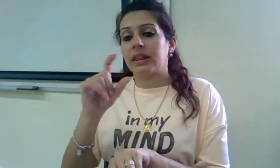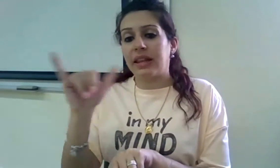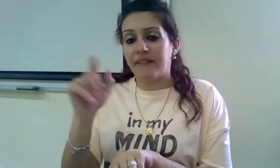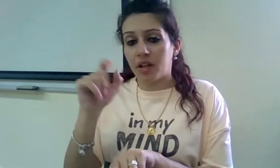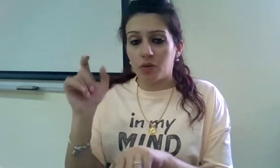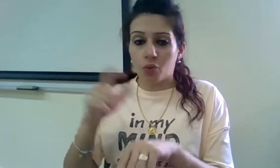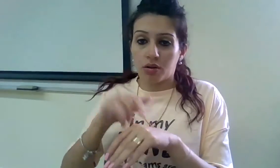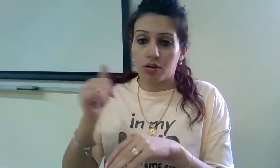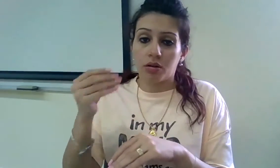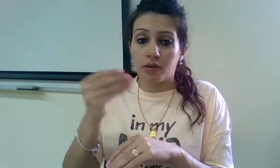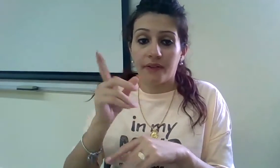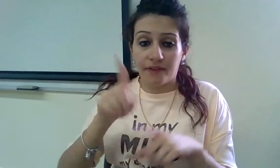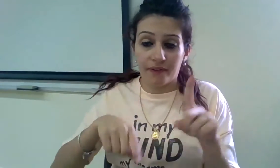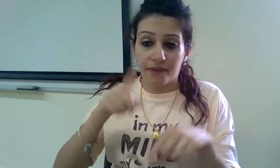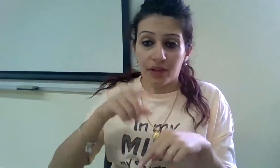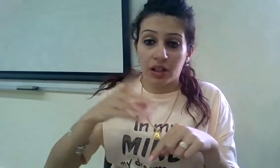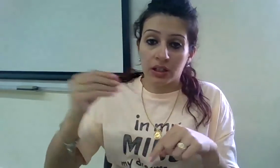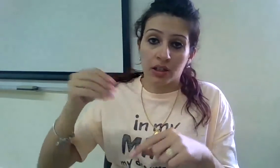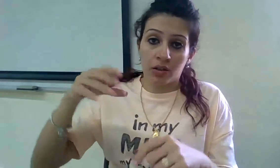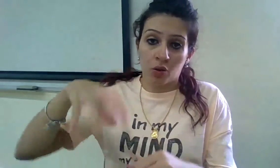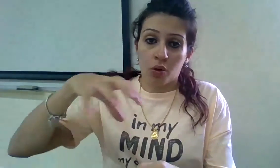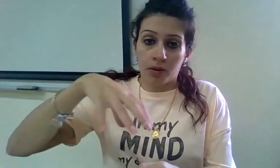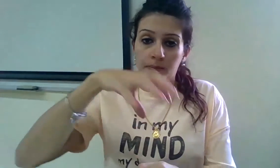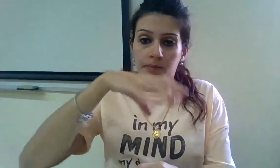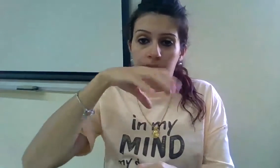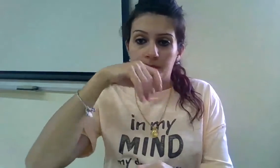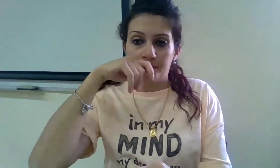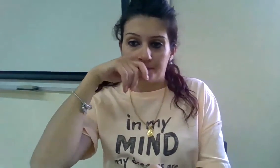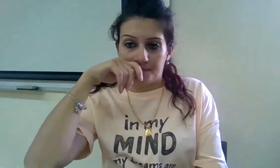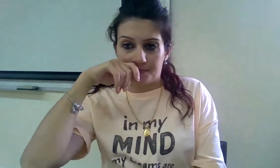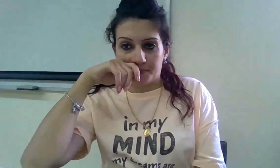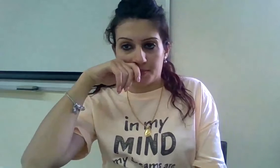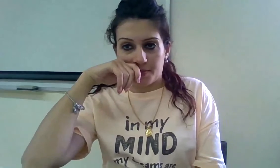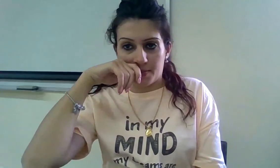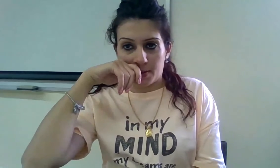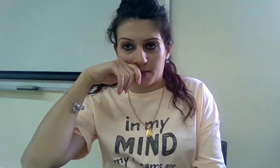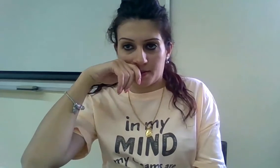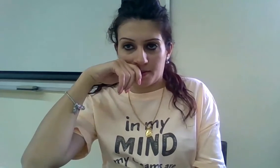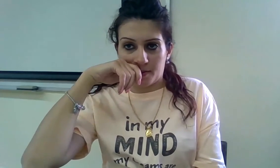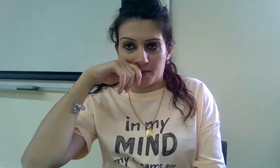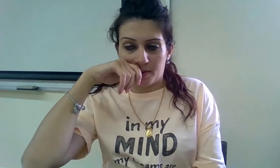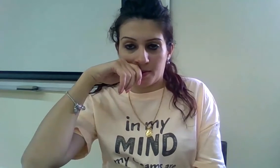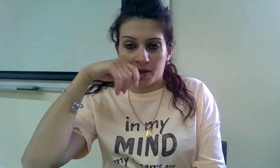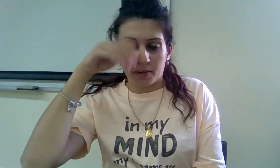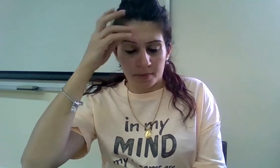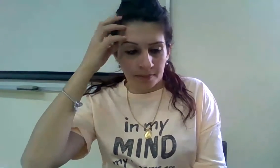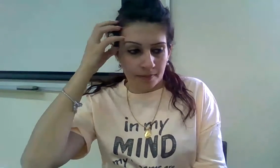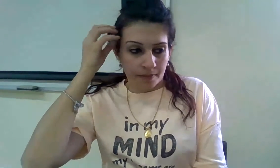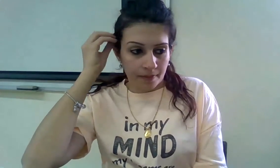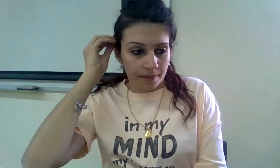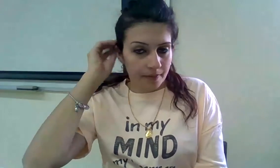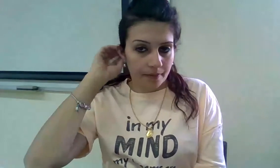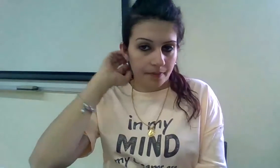in order to support the parents and the teacher during this time of crisis.